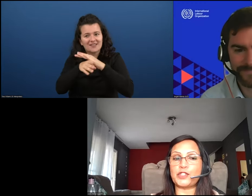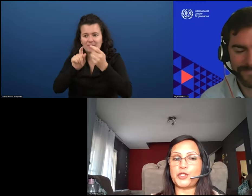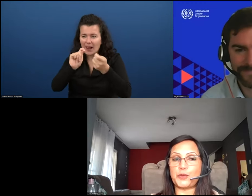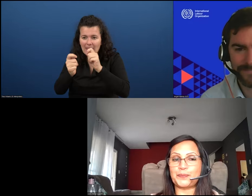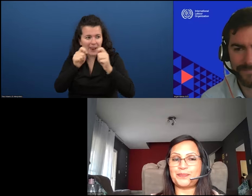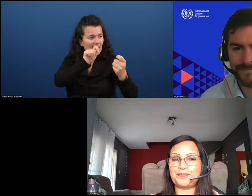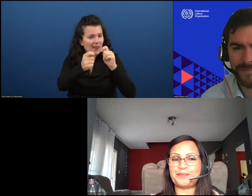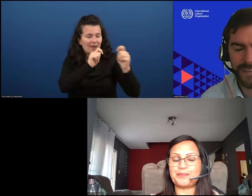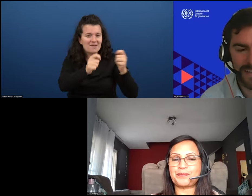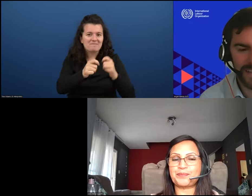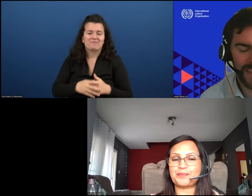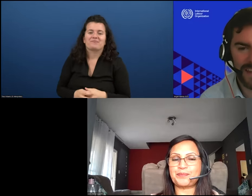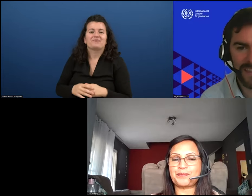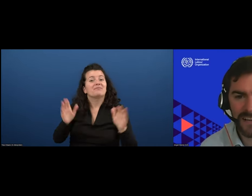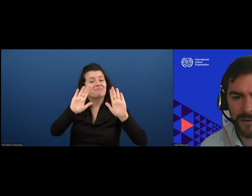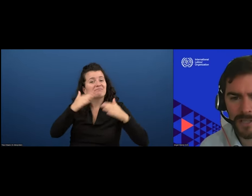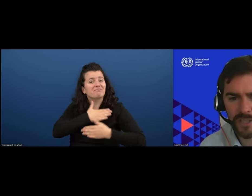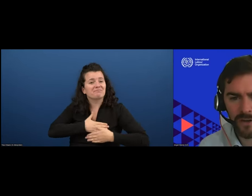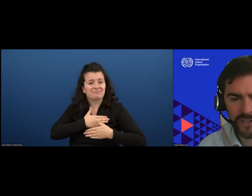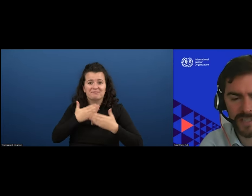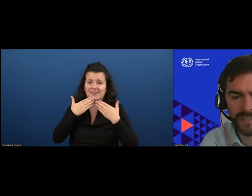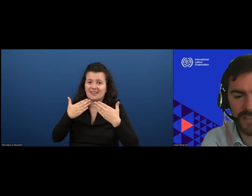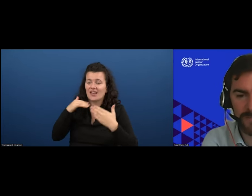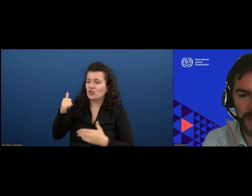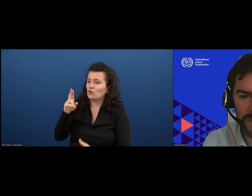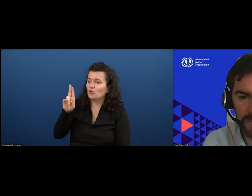over to you. 14:41:32 Yeah, thanks so much loss and well